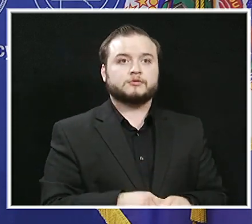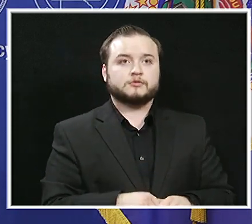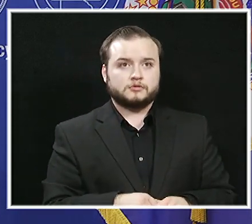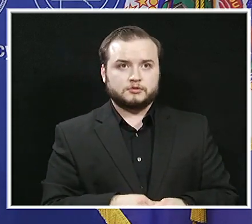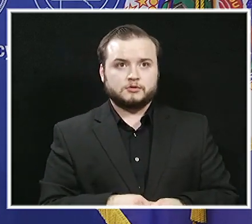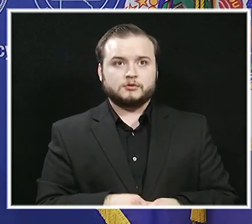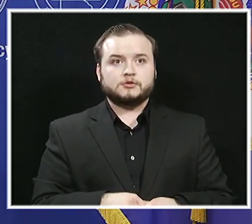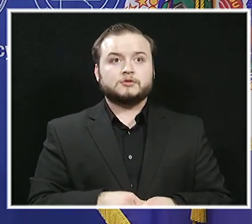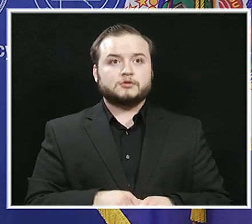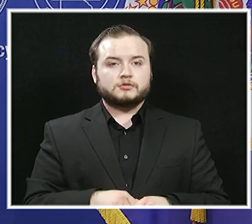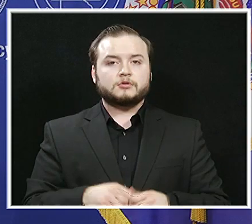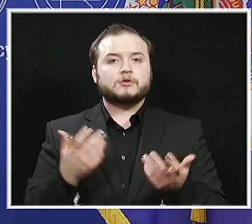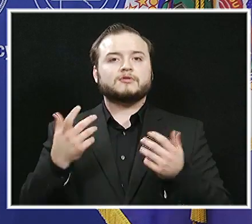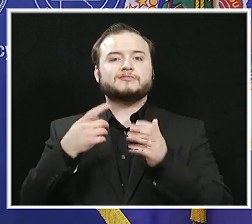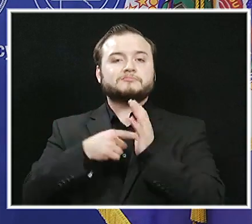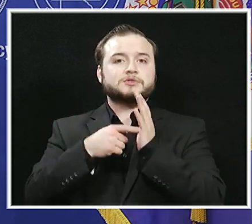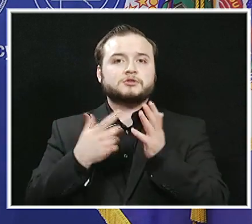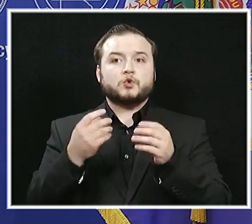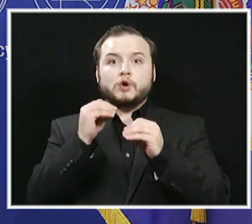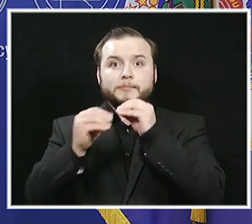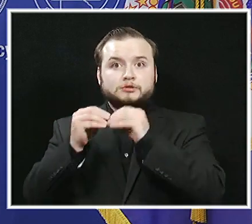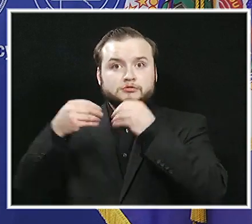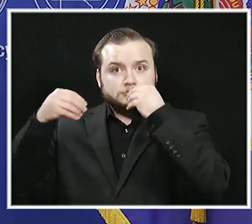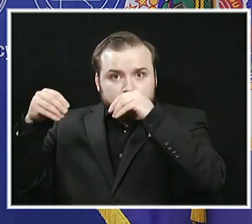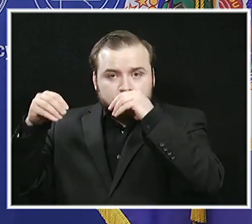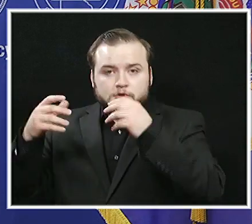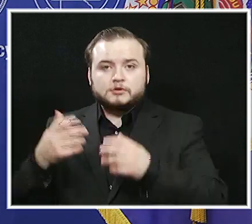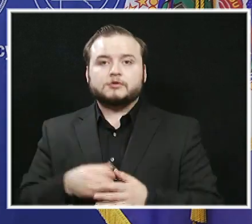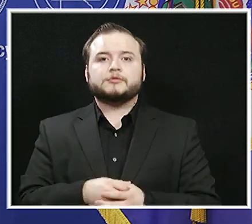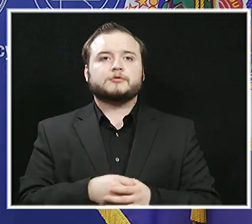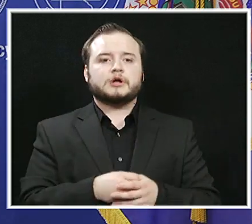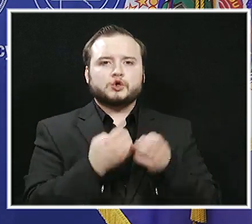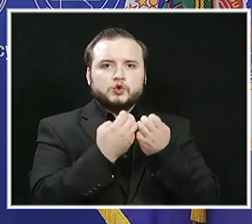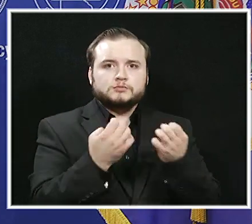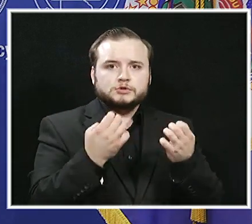worker and customer. This includes household goods rentals, maintenance